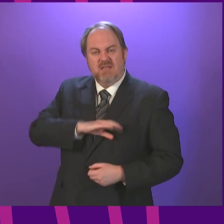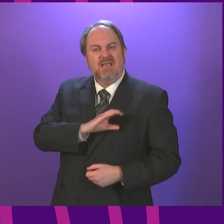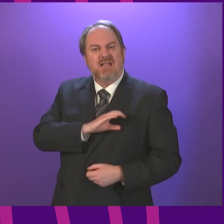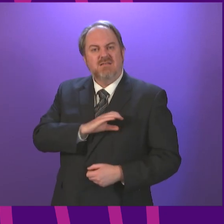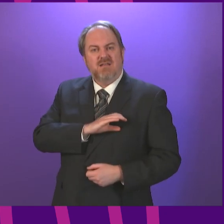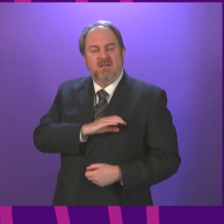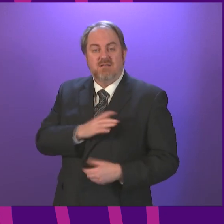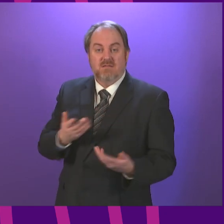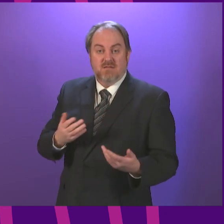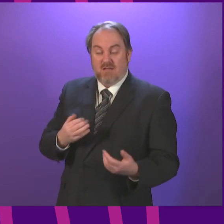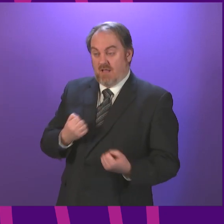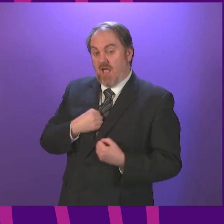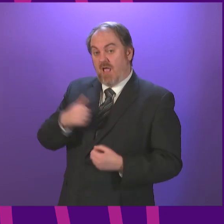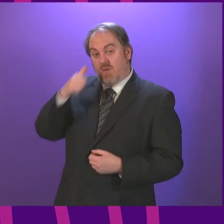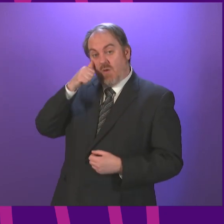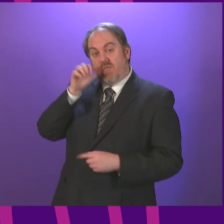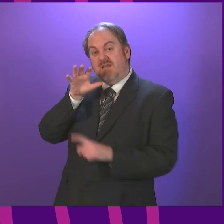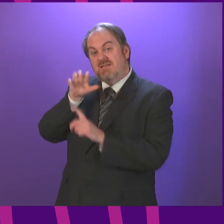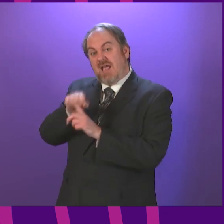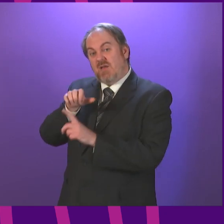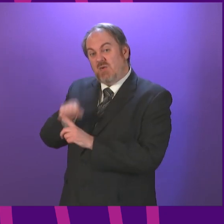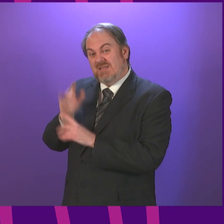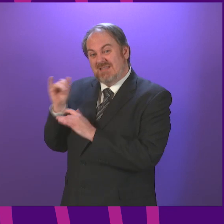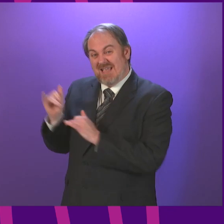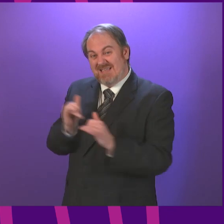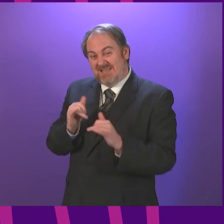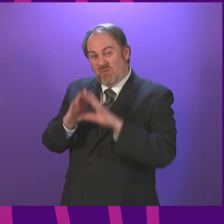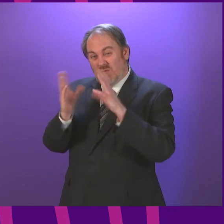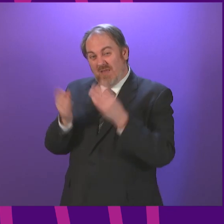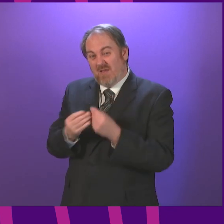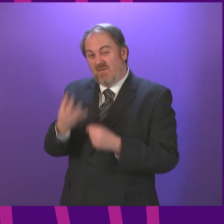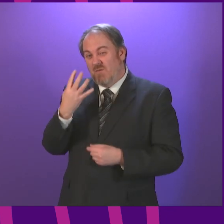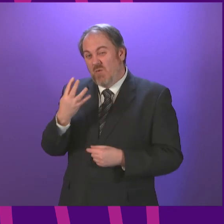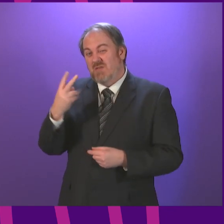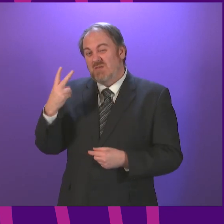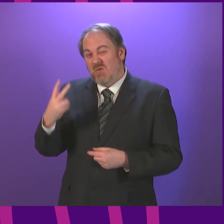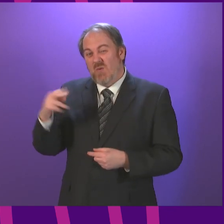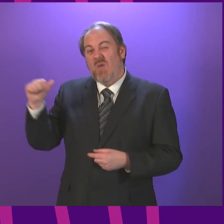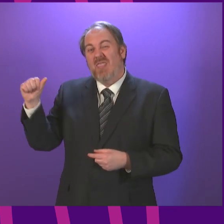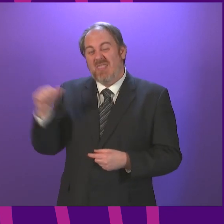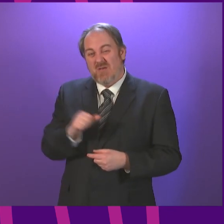I have the answer on the diagnostic test, which is that 44,516 people are waiting more